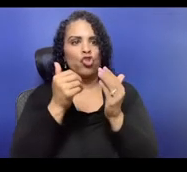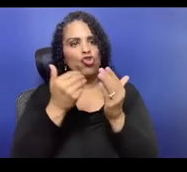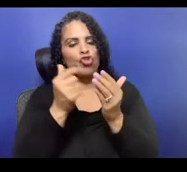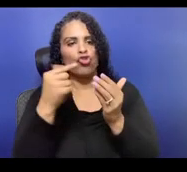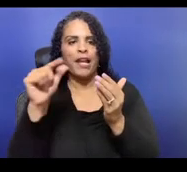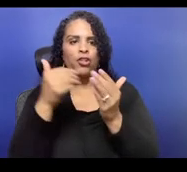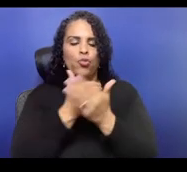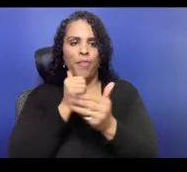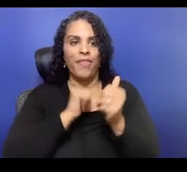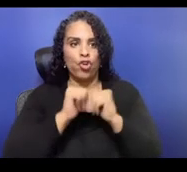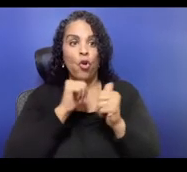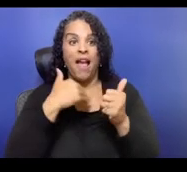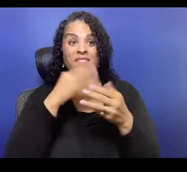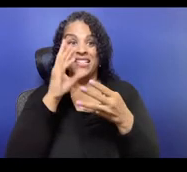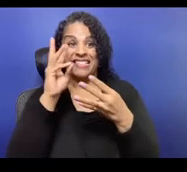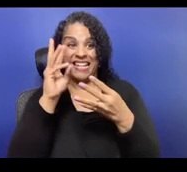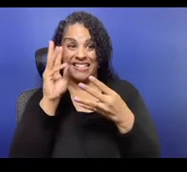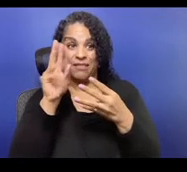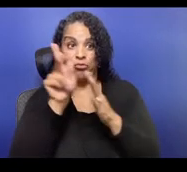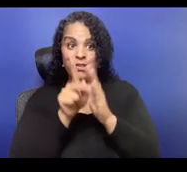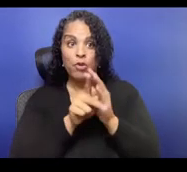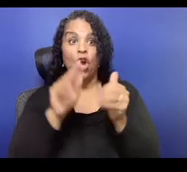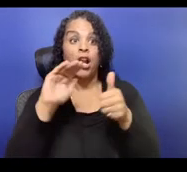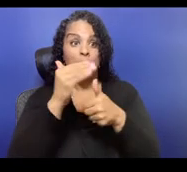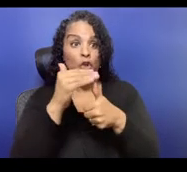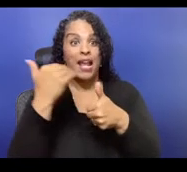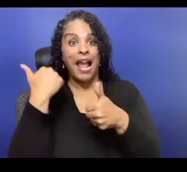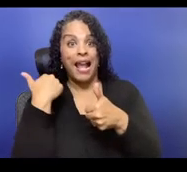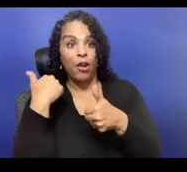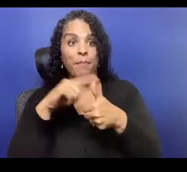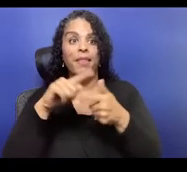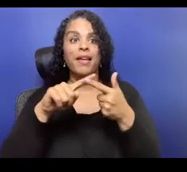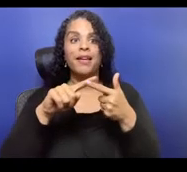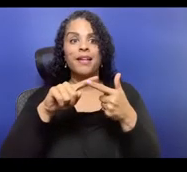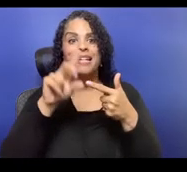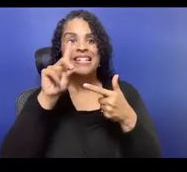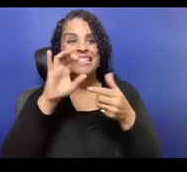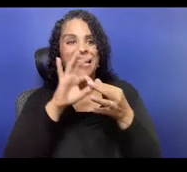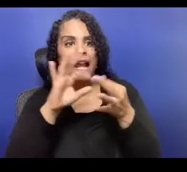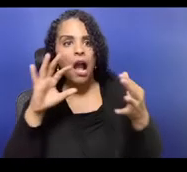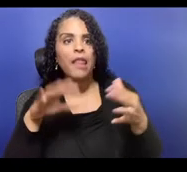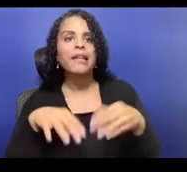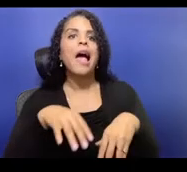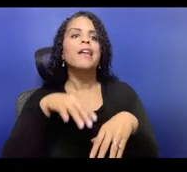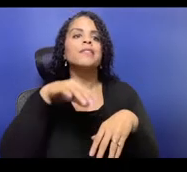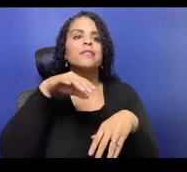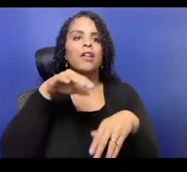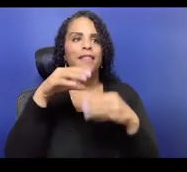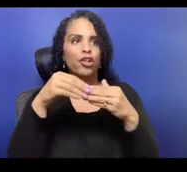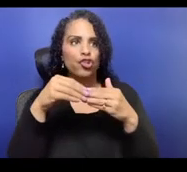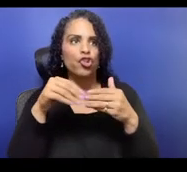I'll pass it over to Ronee now. Hey, everyone. My name is Ronnie Penoi. My pronouns are she/her/hers.